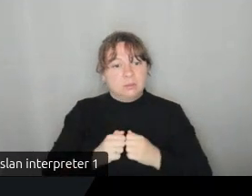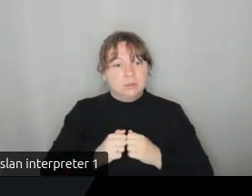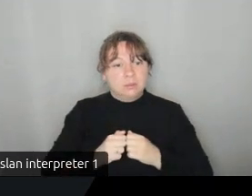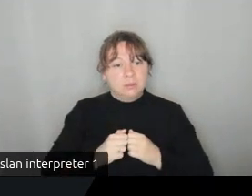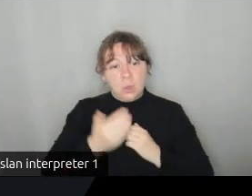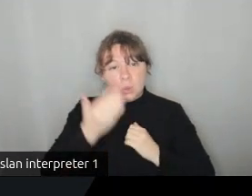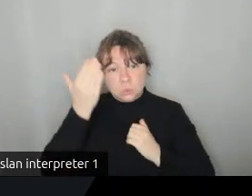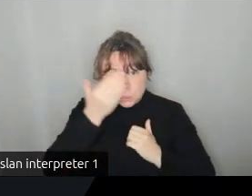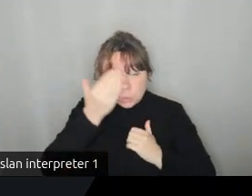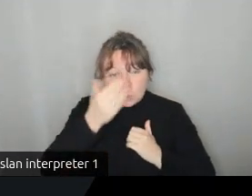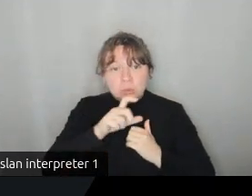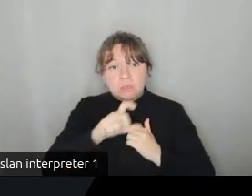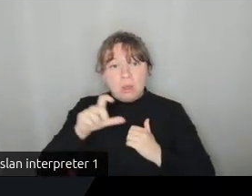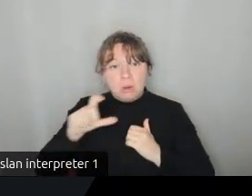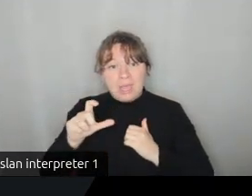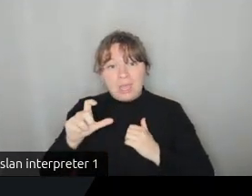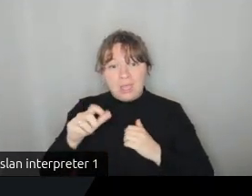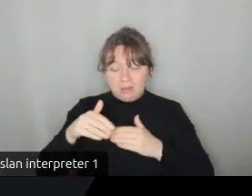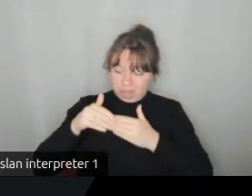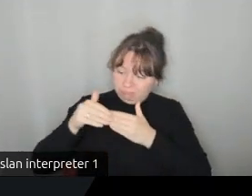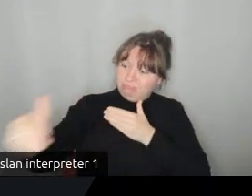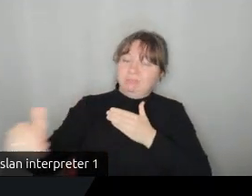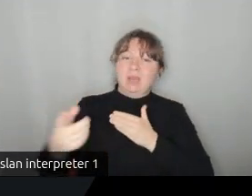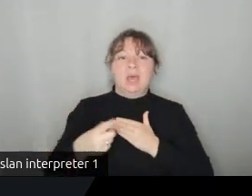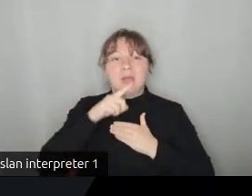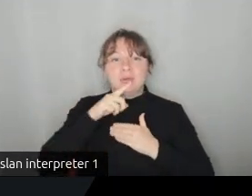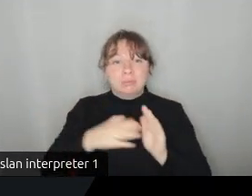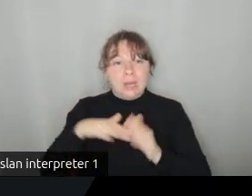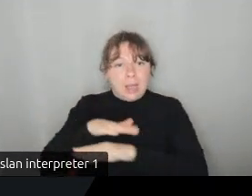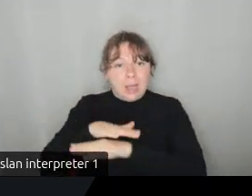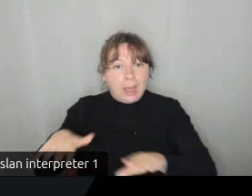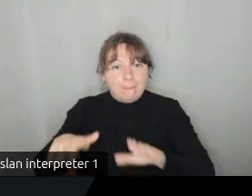not attend within the 100 meters that can also be for example if it states that in a family court